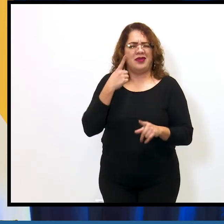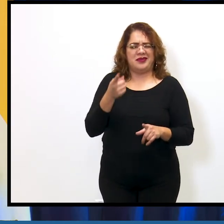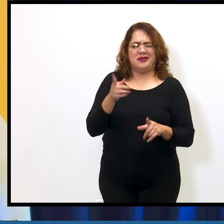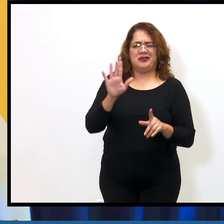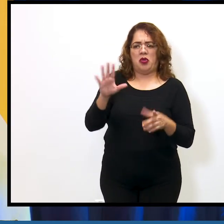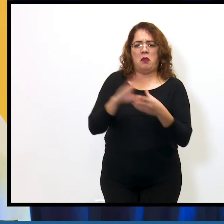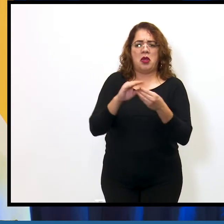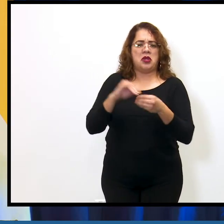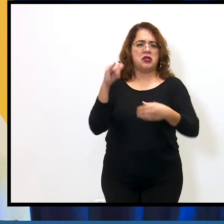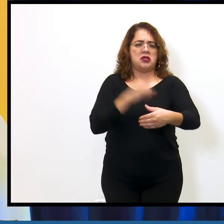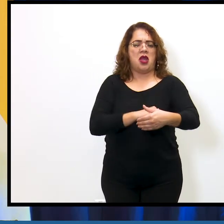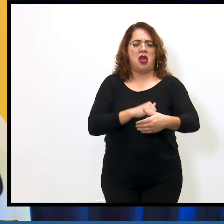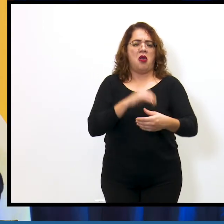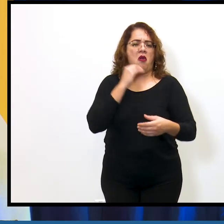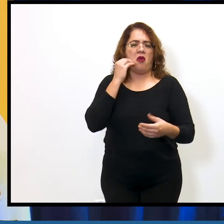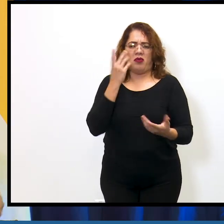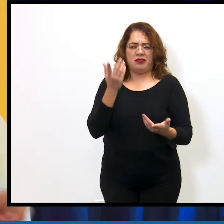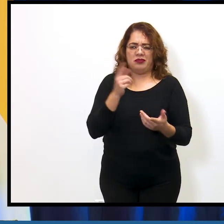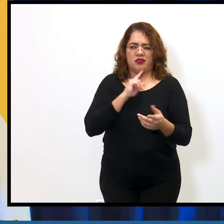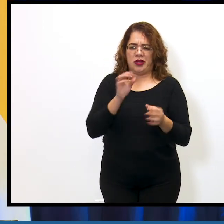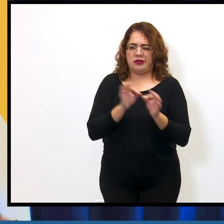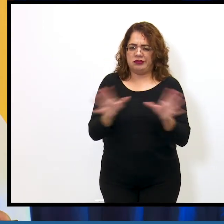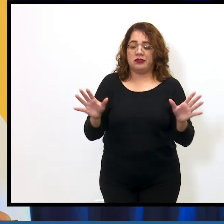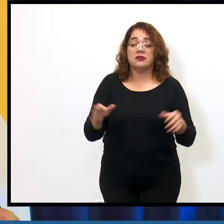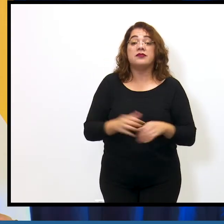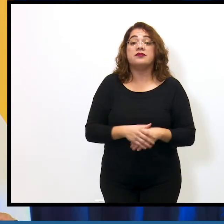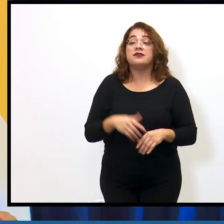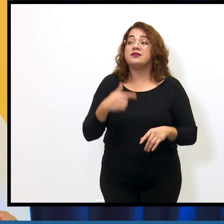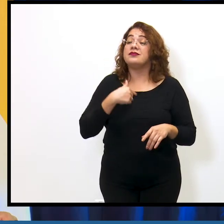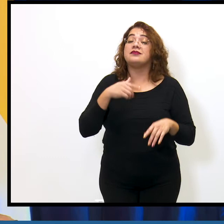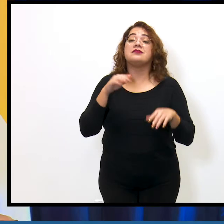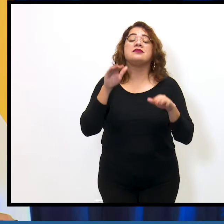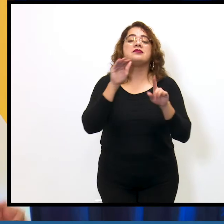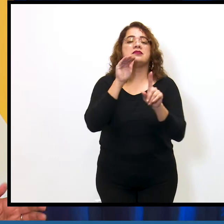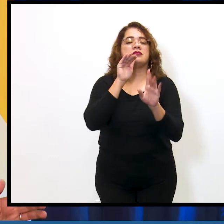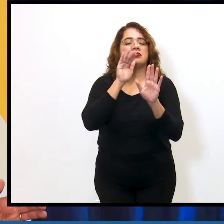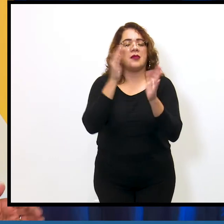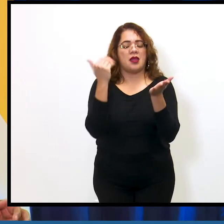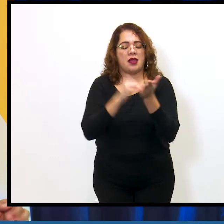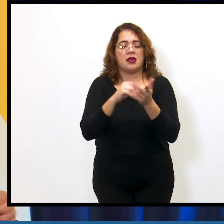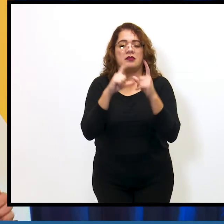Well I think that first of all everyone should be wearing their masks and any I think that for